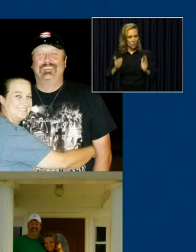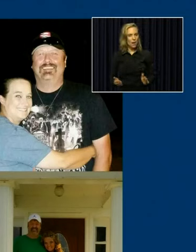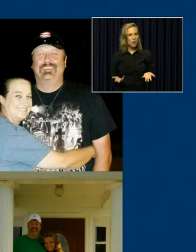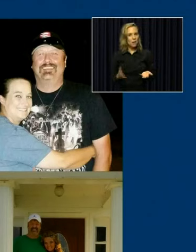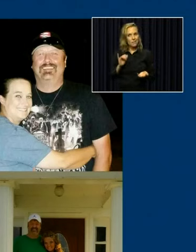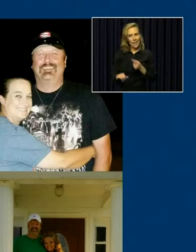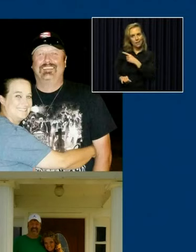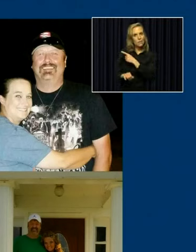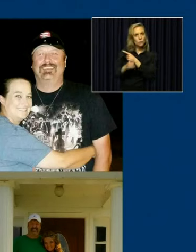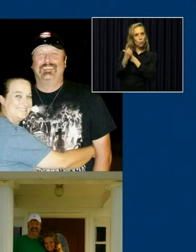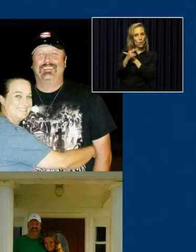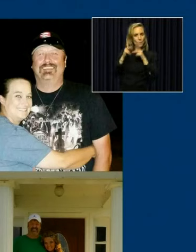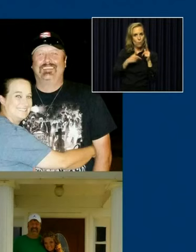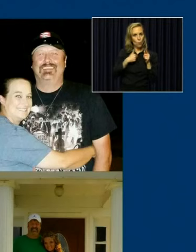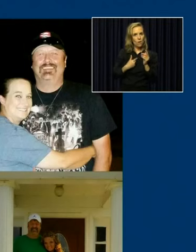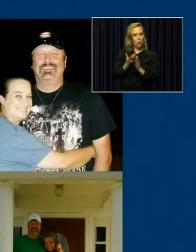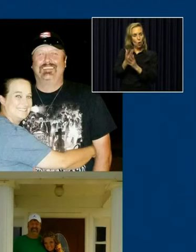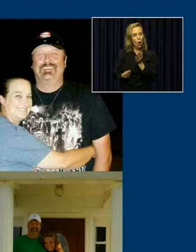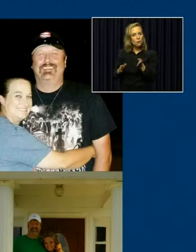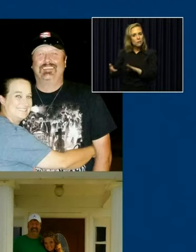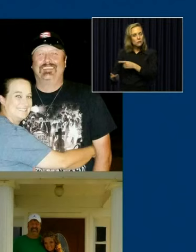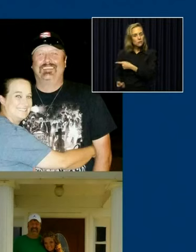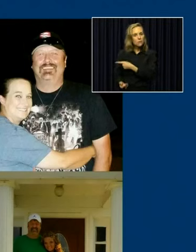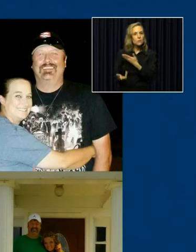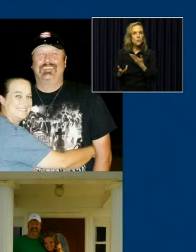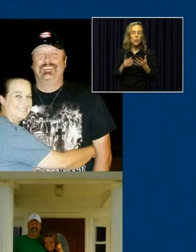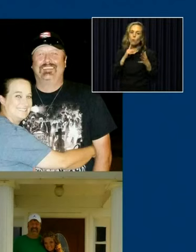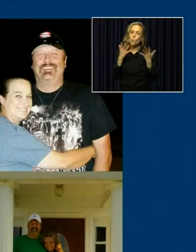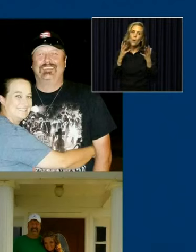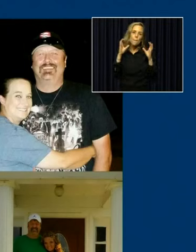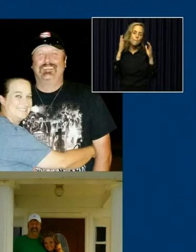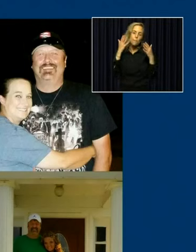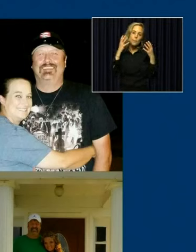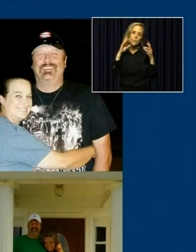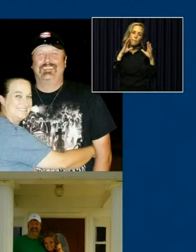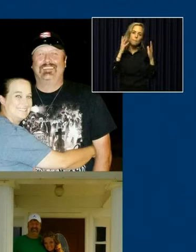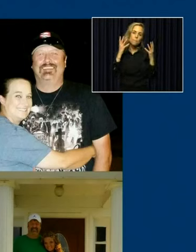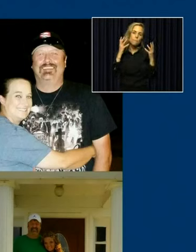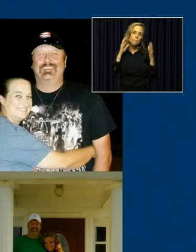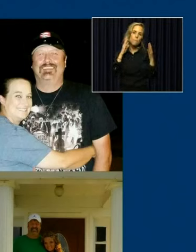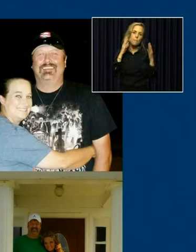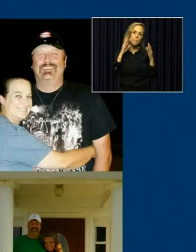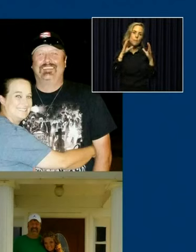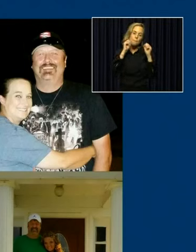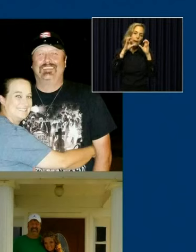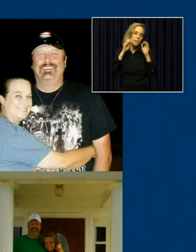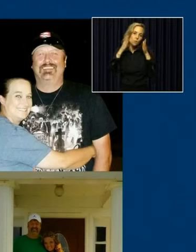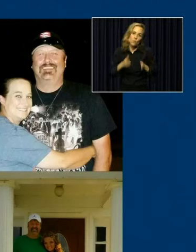TOO. THEY'RE SHARING THEIR PAIN AND THEIR LOSS.